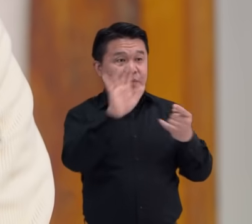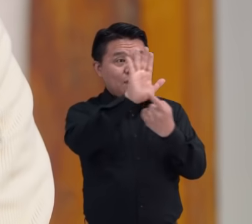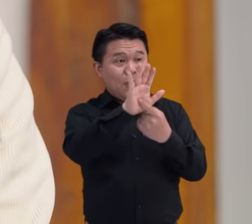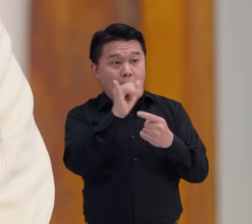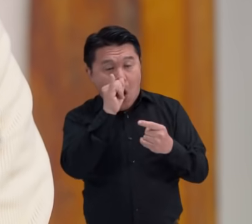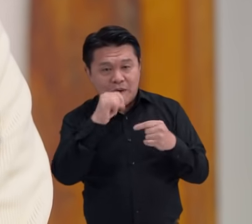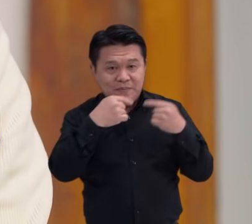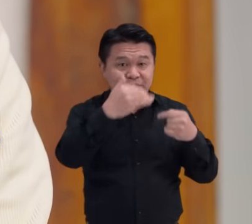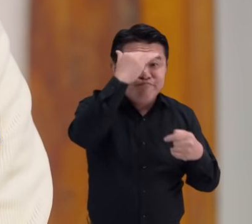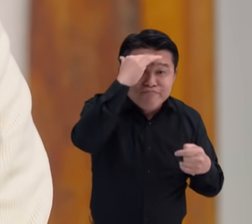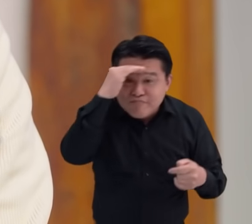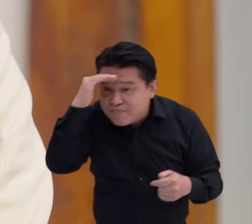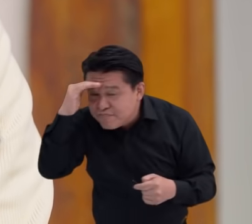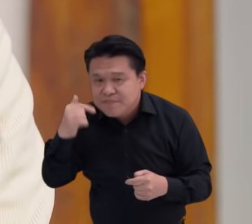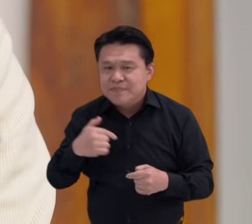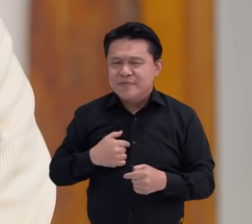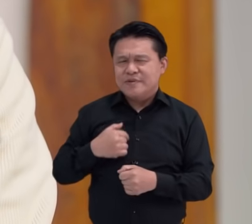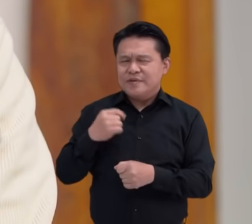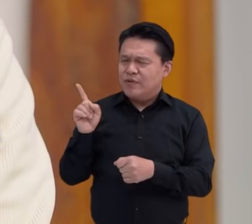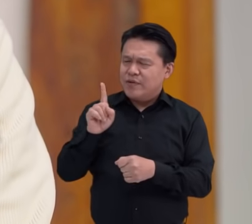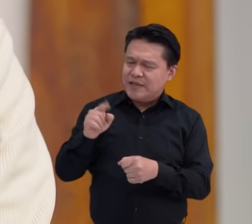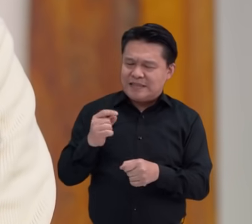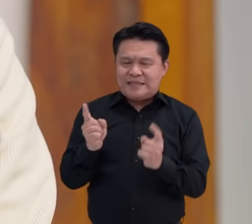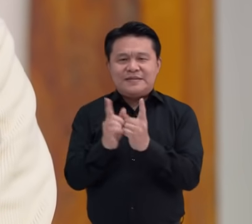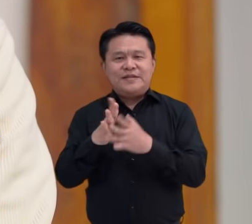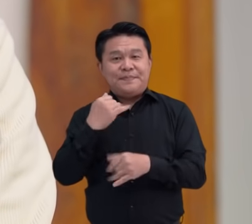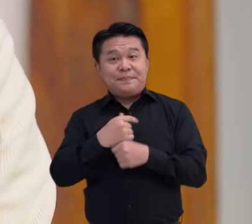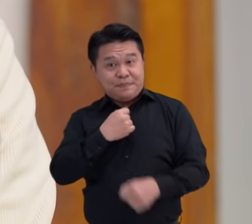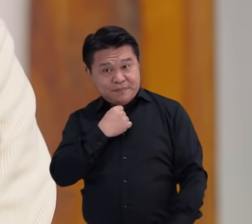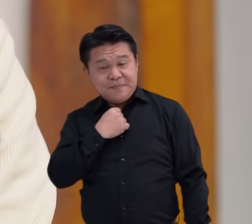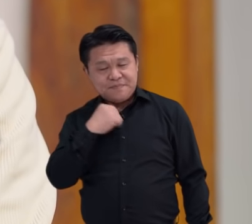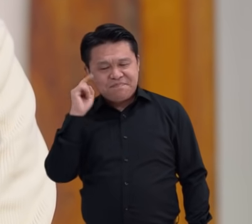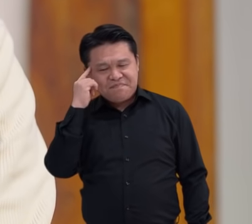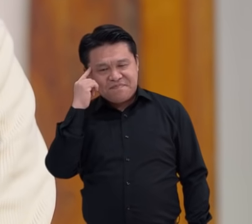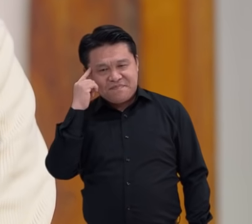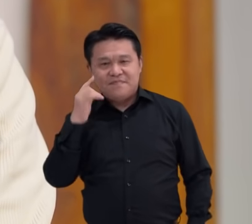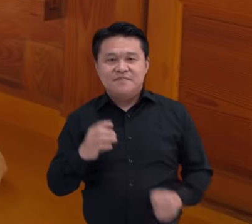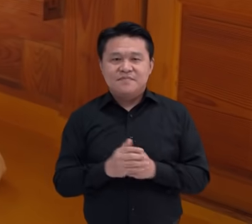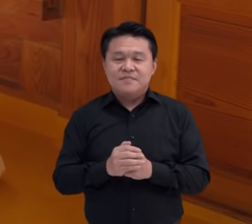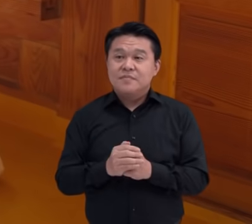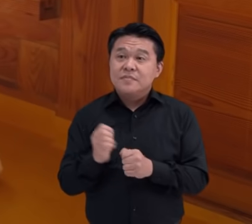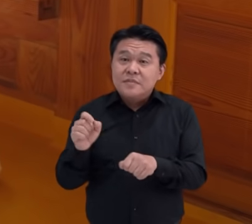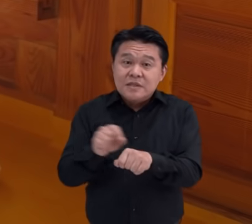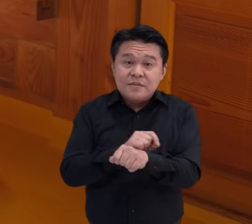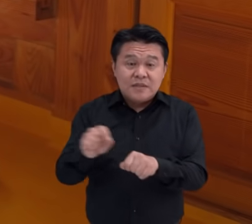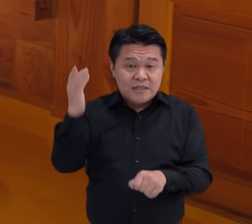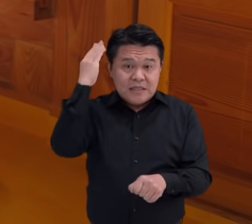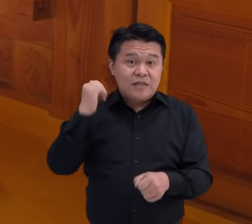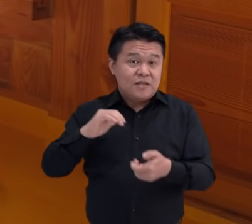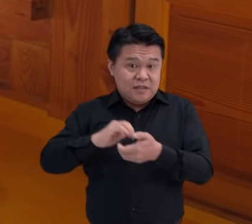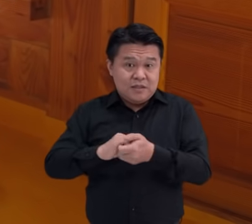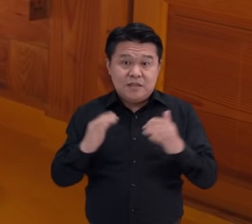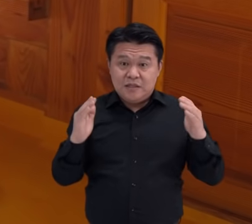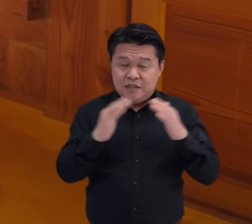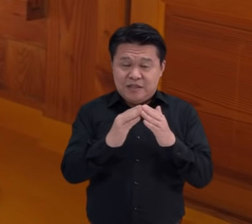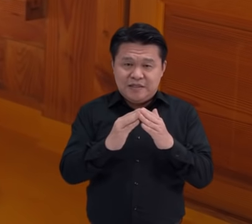Then, I wanted to create a space of my own. Hanoks have a particularly vintage ambiance,